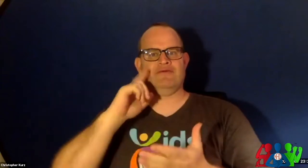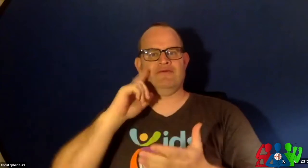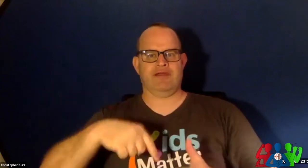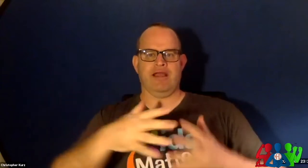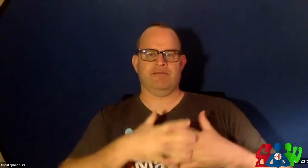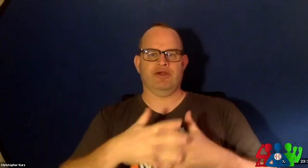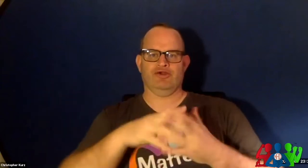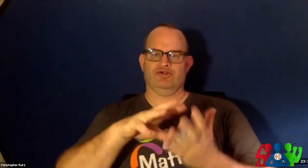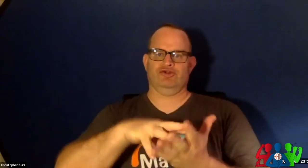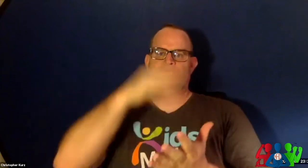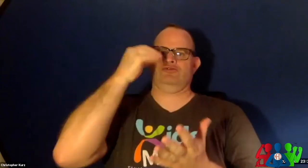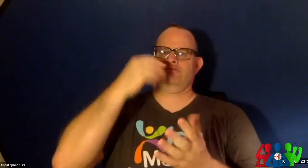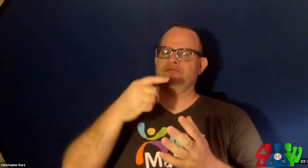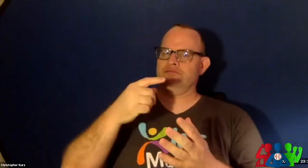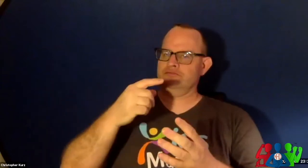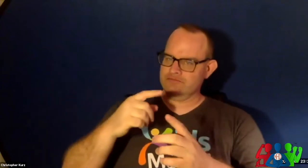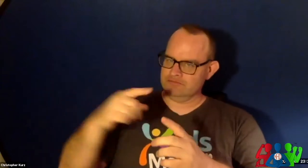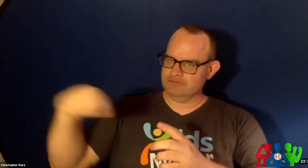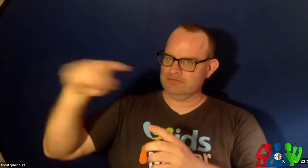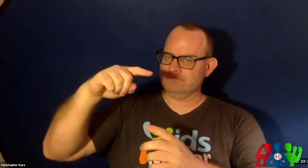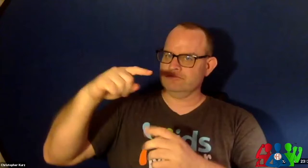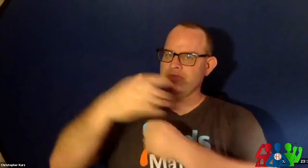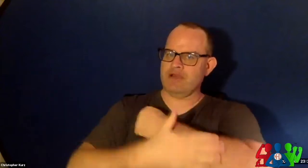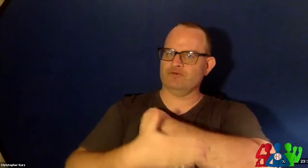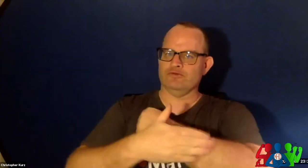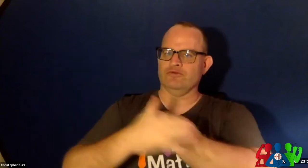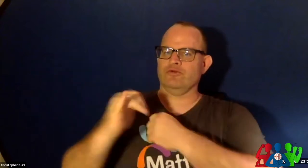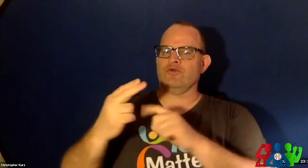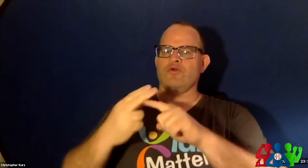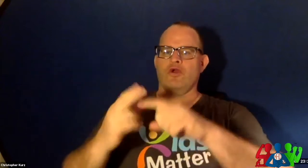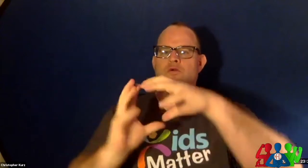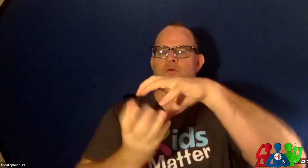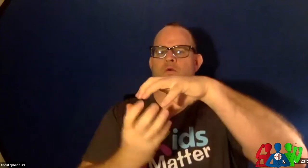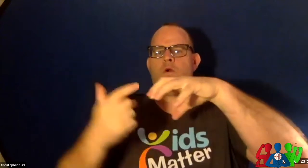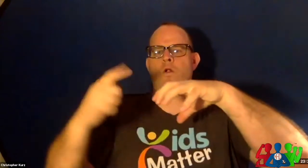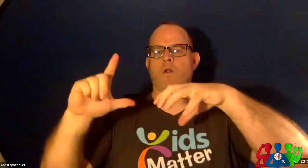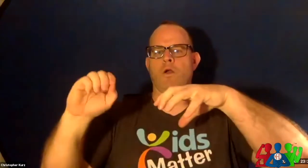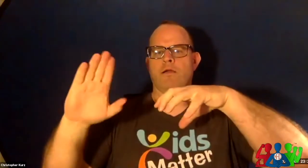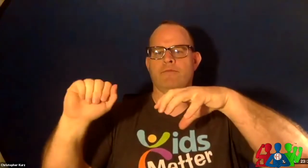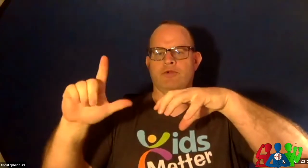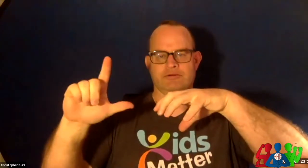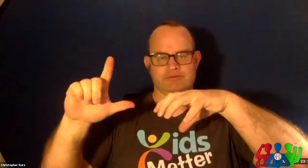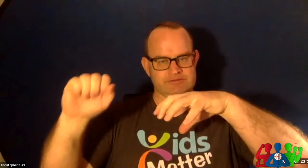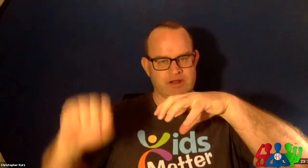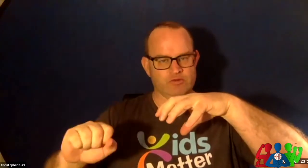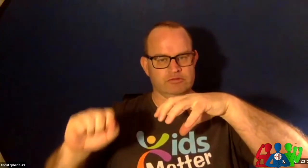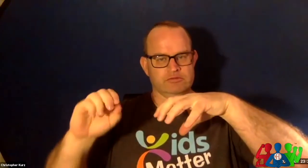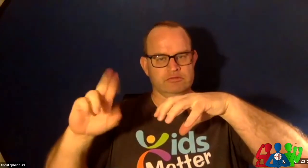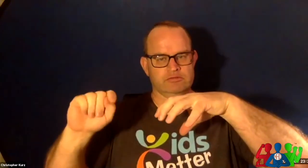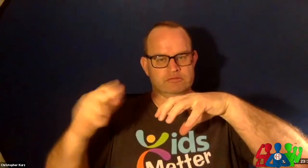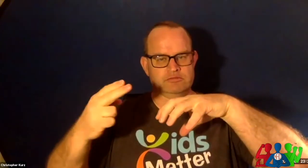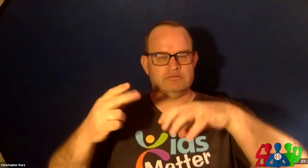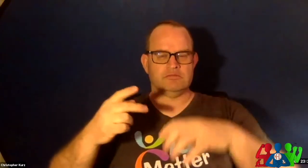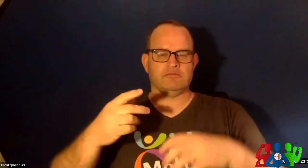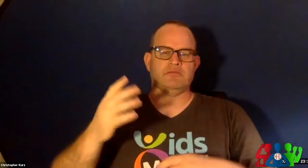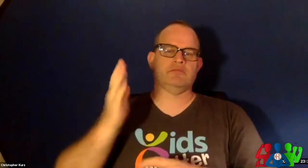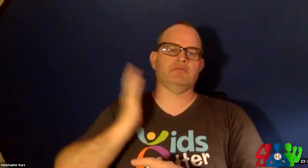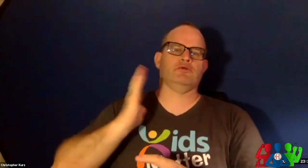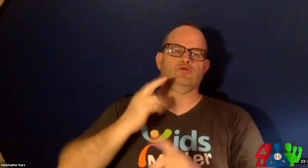the child's literacy level. We focused on the Global South because